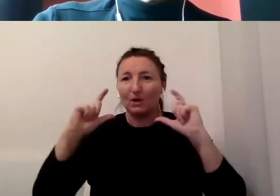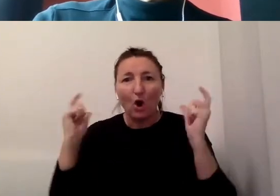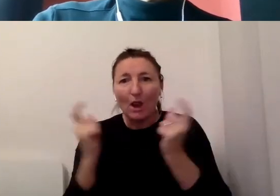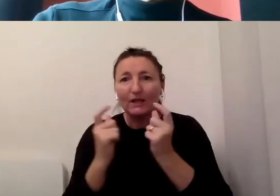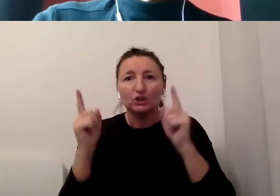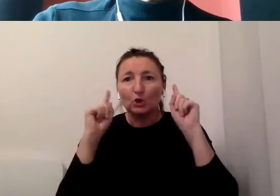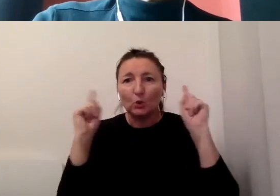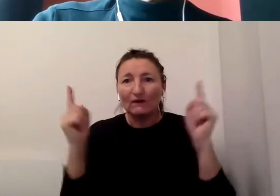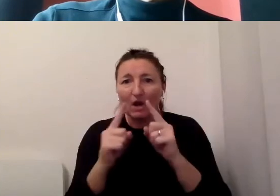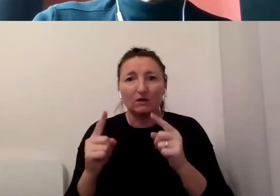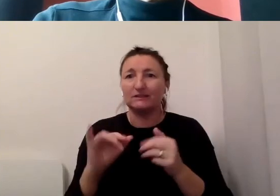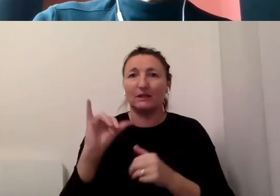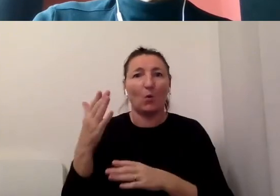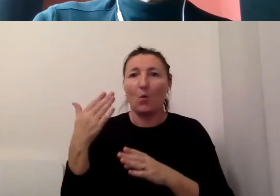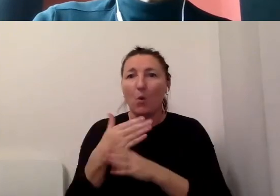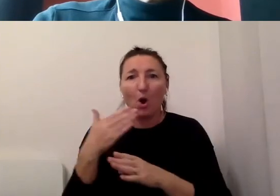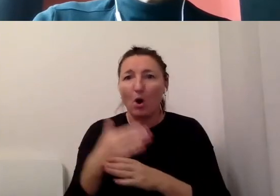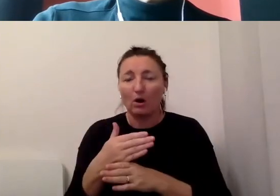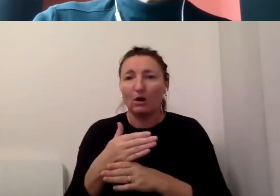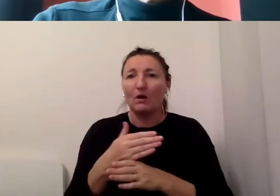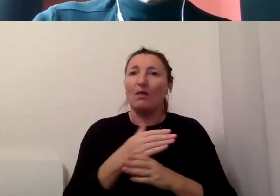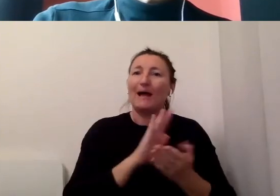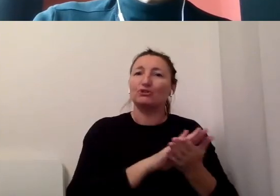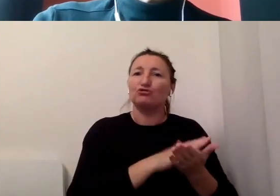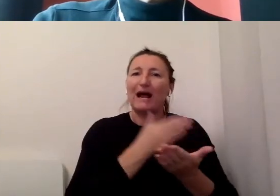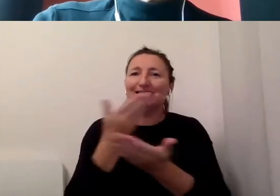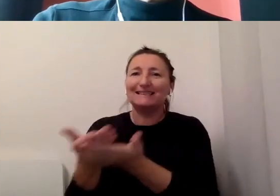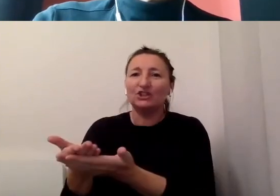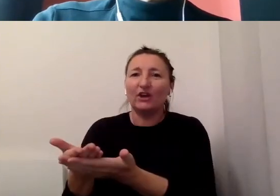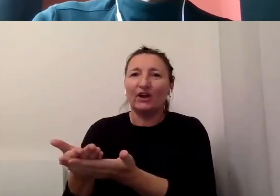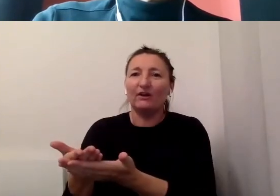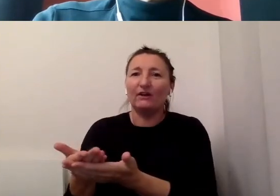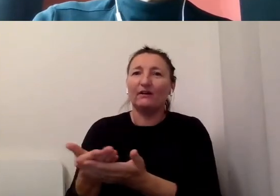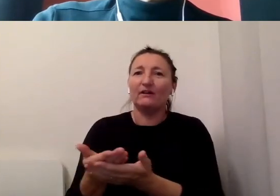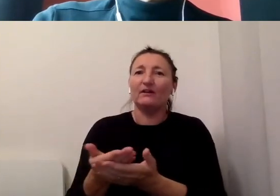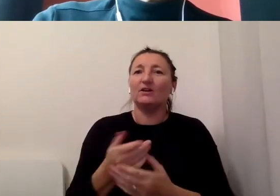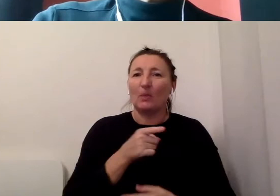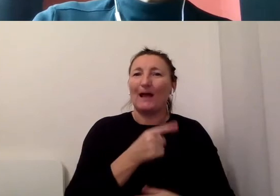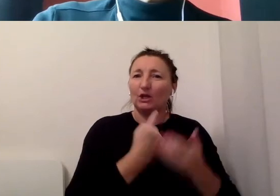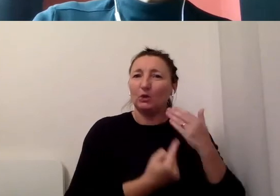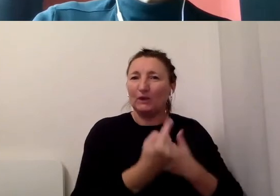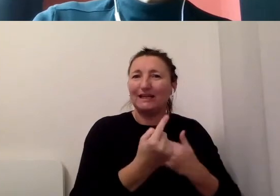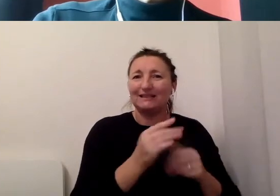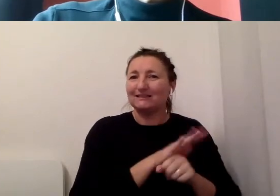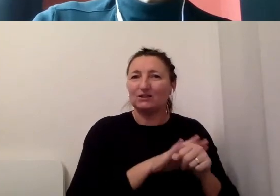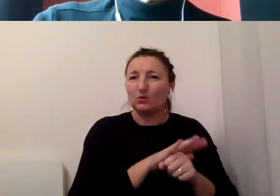or job, the transition period, and people with unique situations. So basically something that's